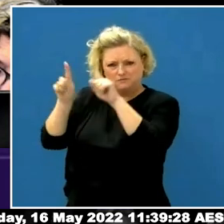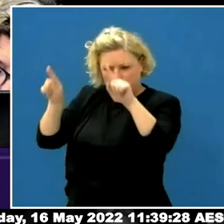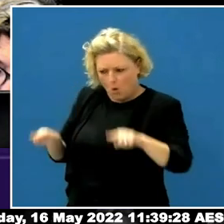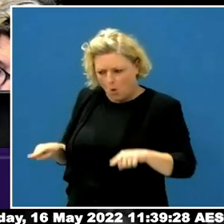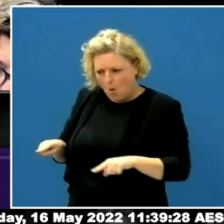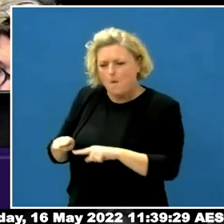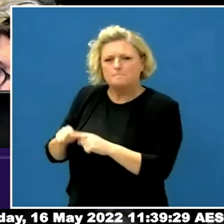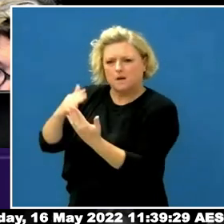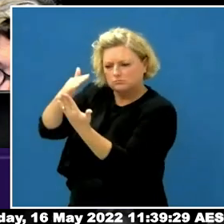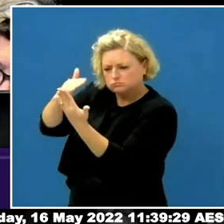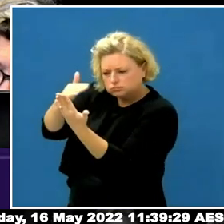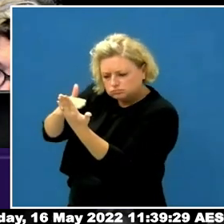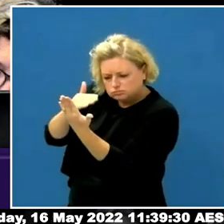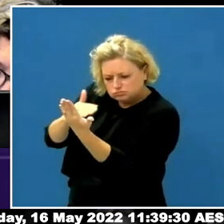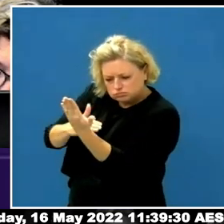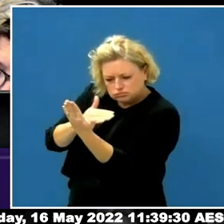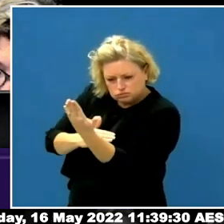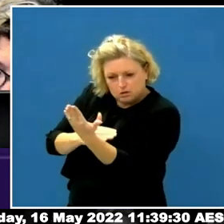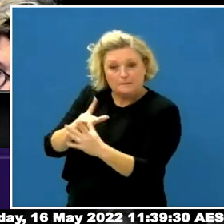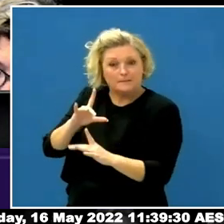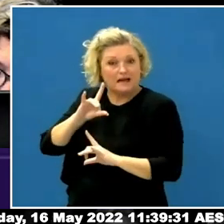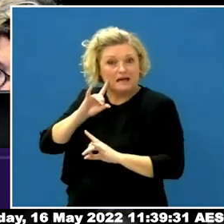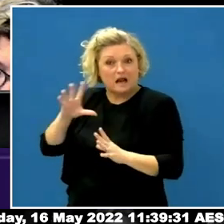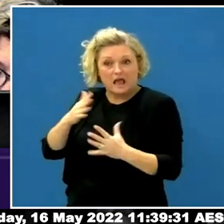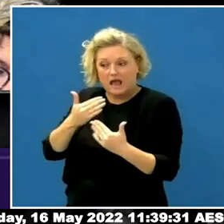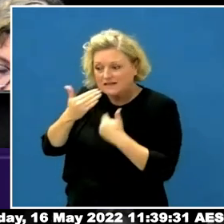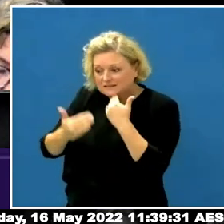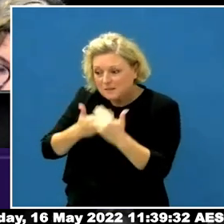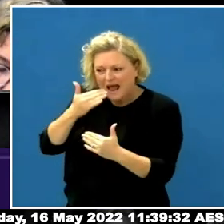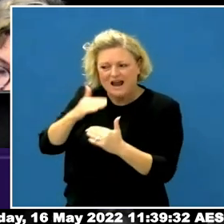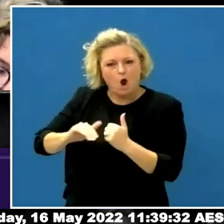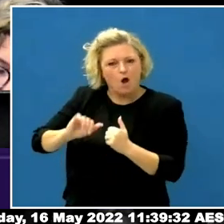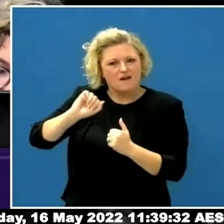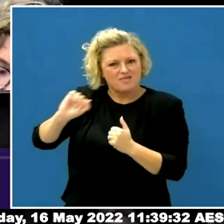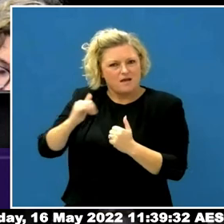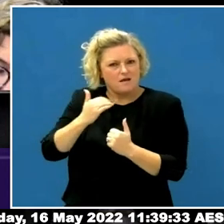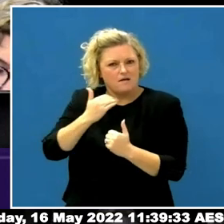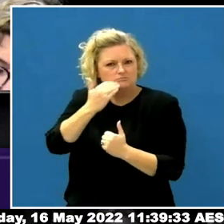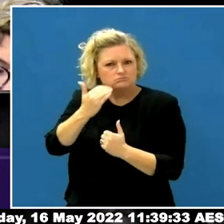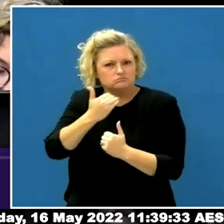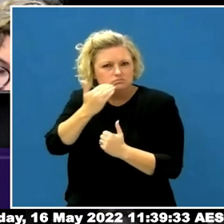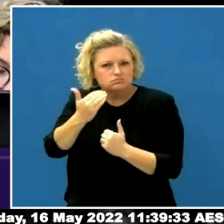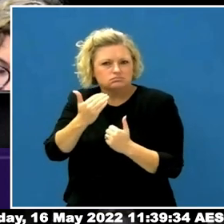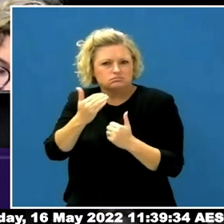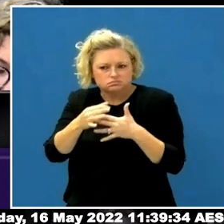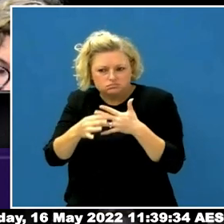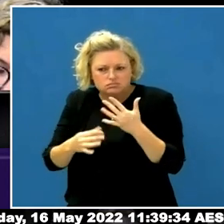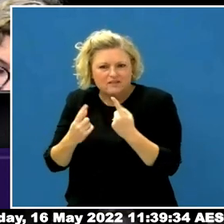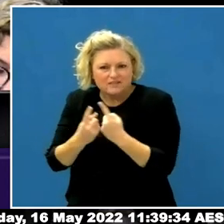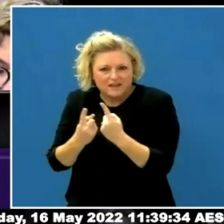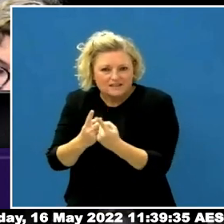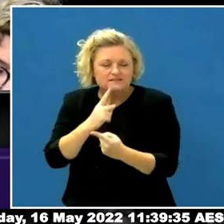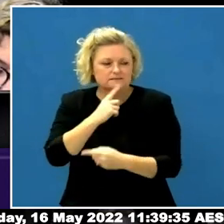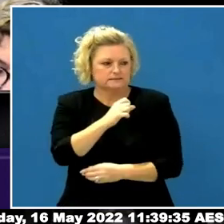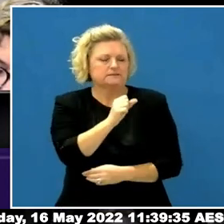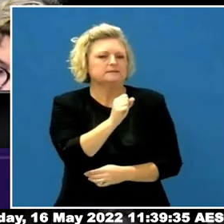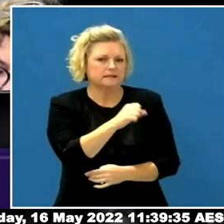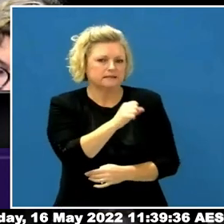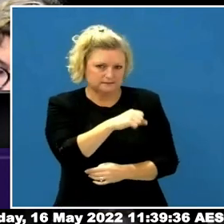Yes. MR FOGARTY: Rates and cost so to speak. Yes. MR FOGARTY: What else do you recall was in those agreements?